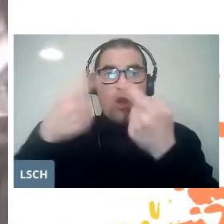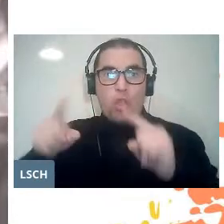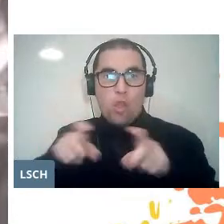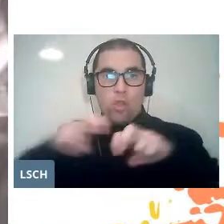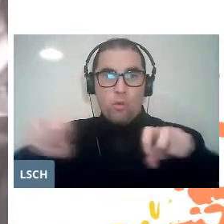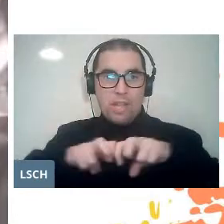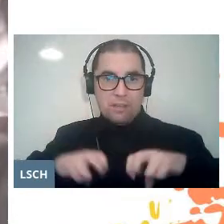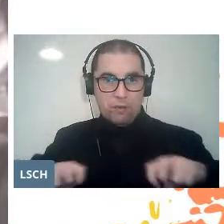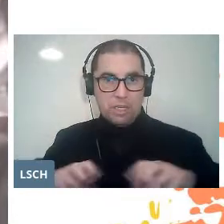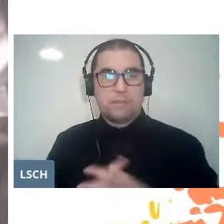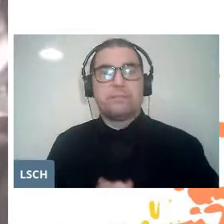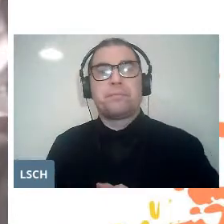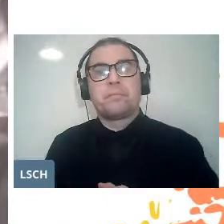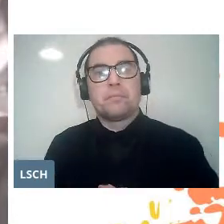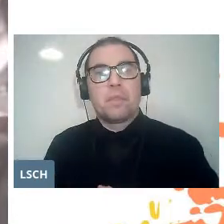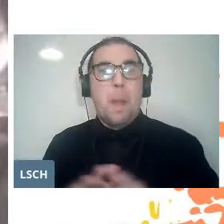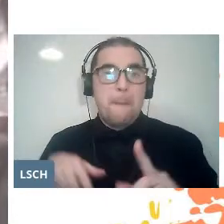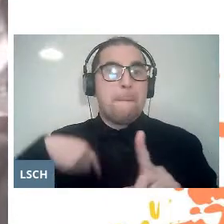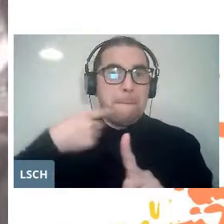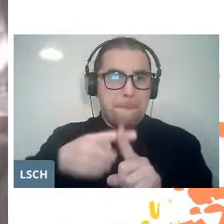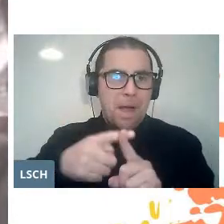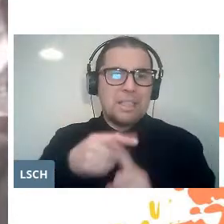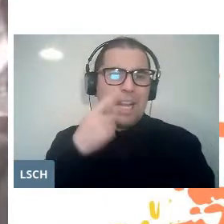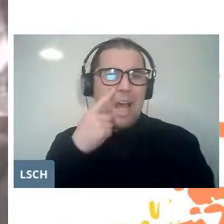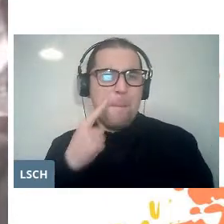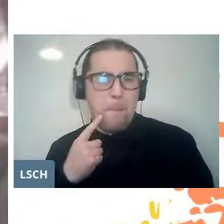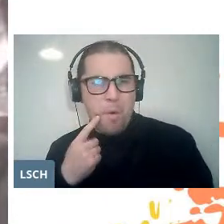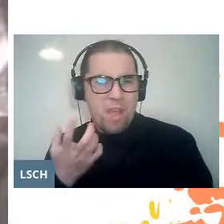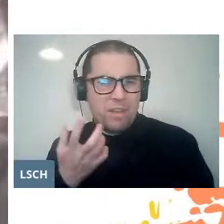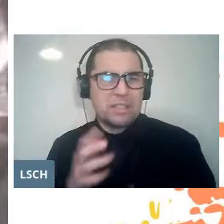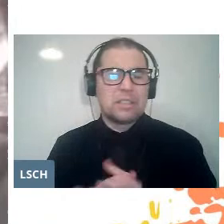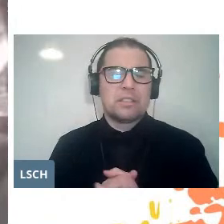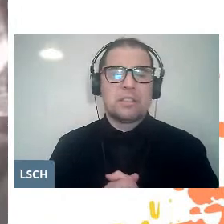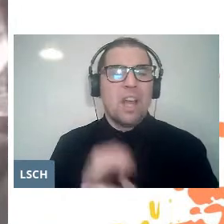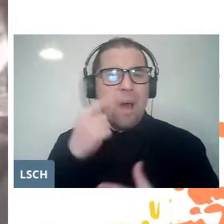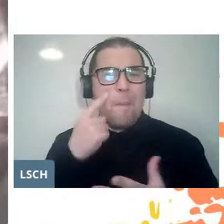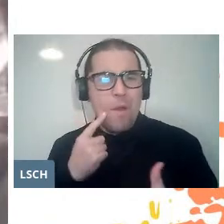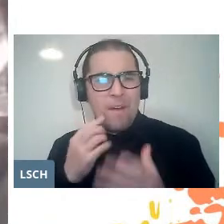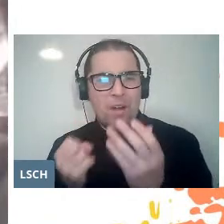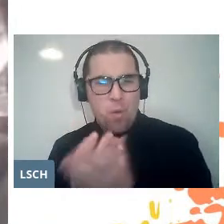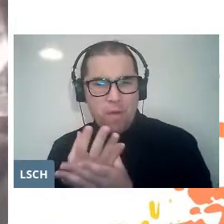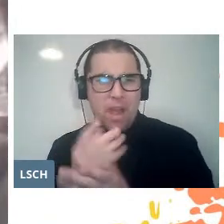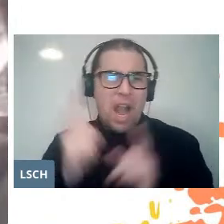added to the instrumental experiments that were performed in some schools in Europe